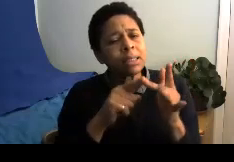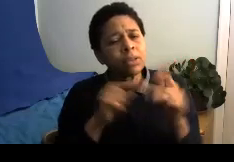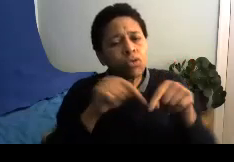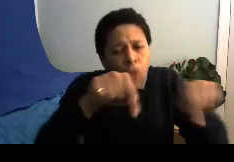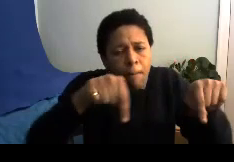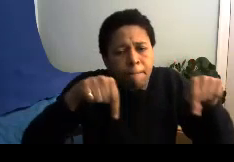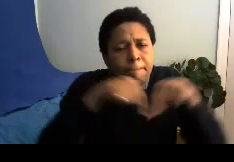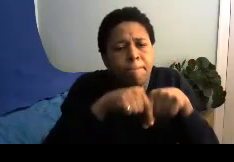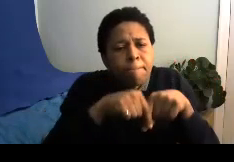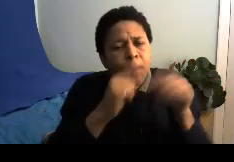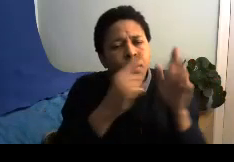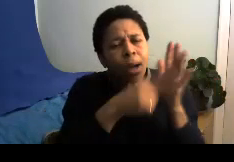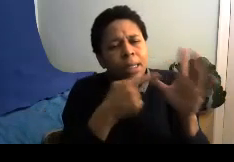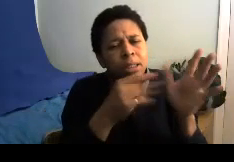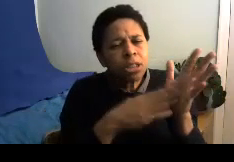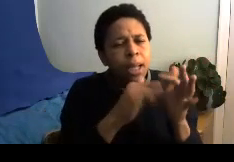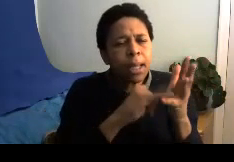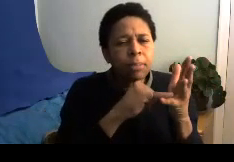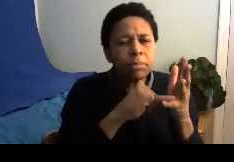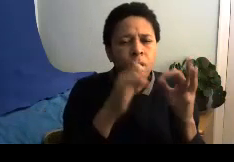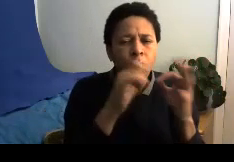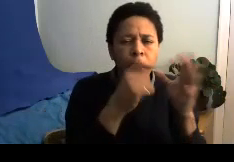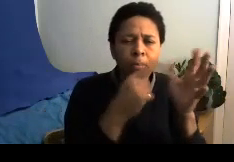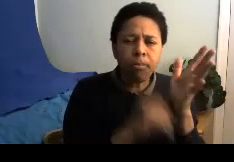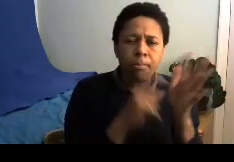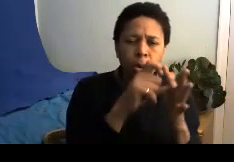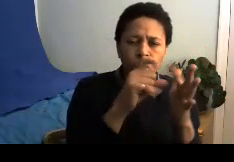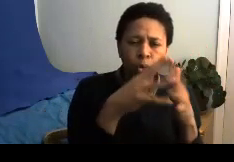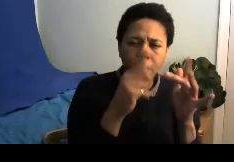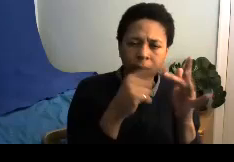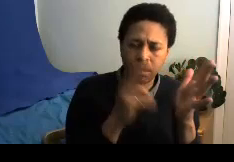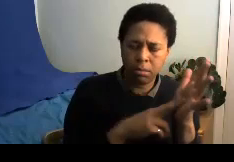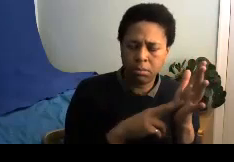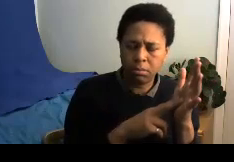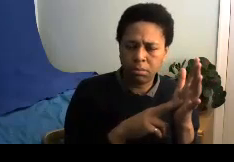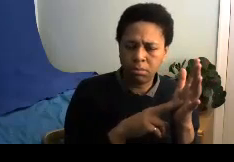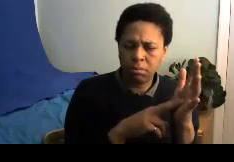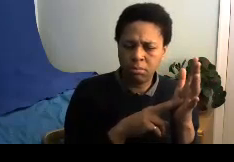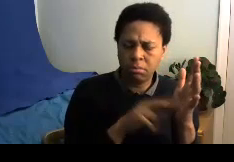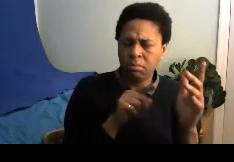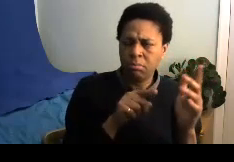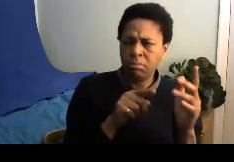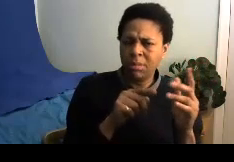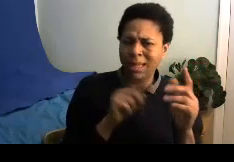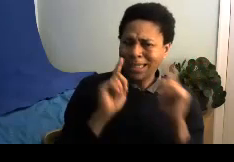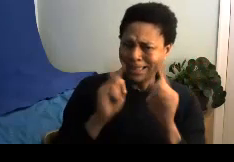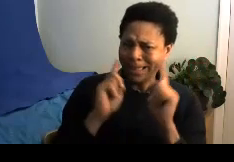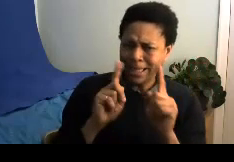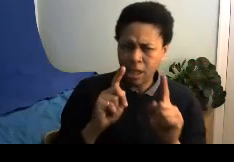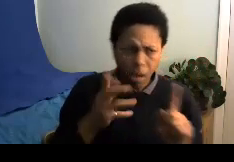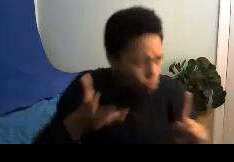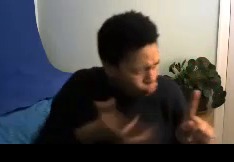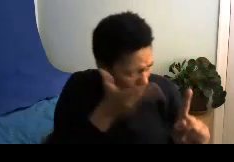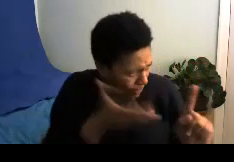dawned on him that the novel depicted a gay relationship; he panicked to think she might have recommended it to him because he